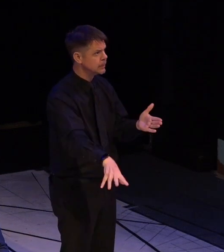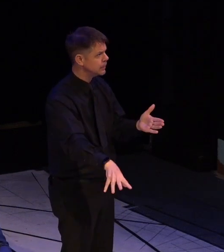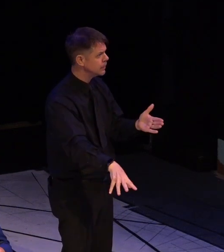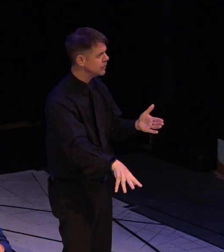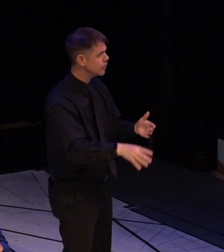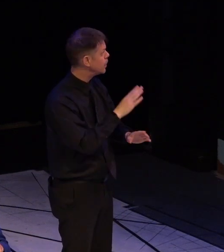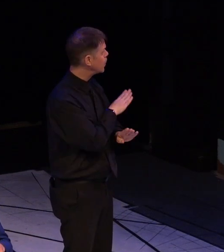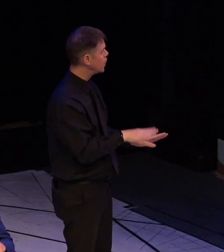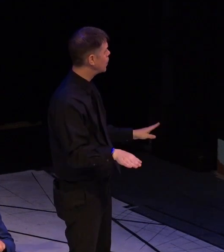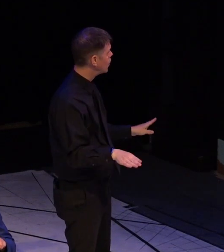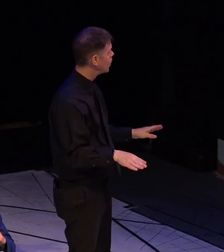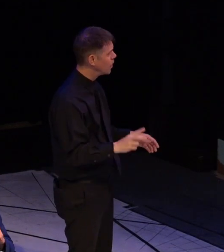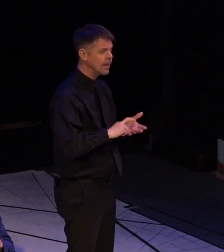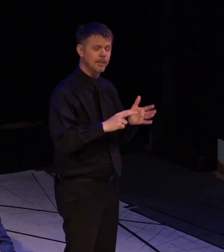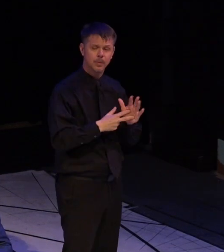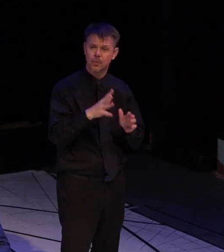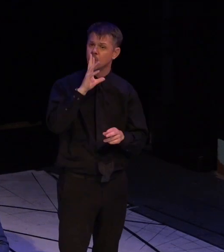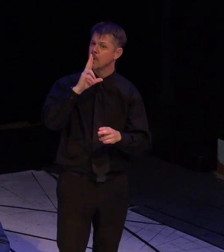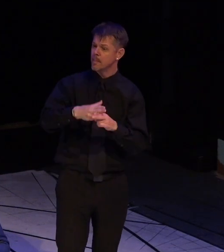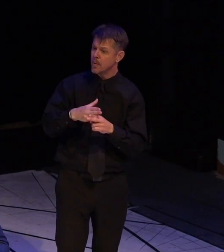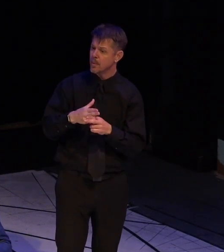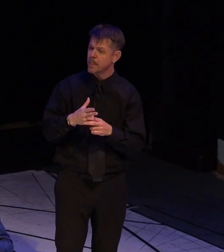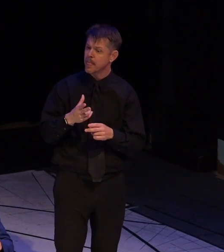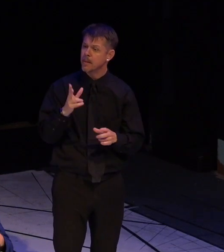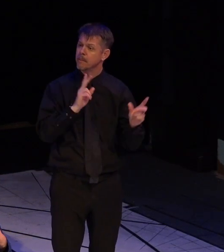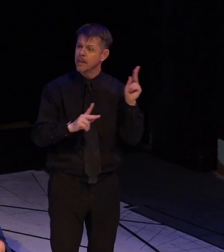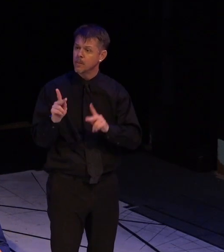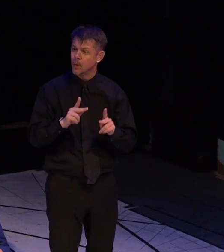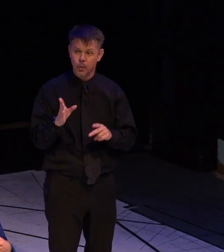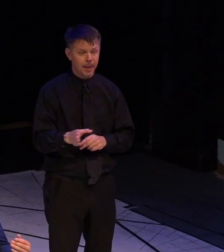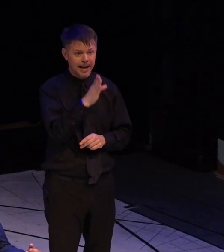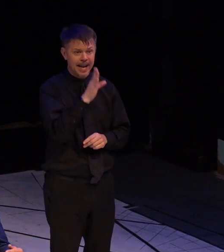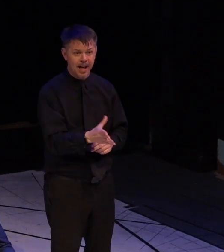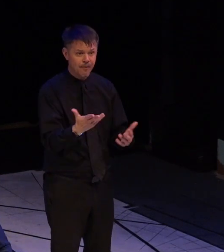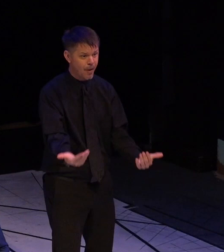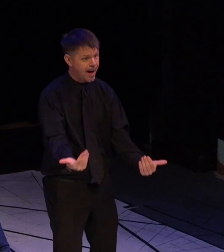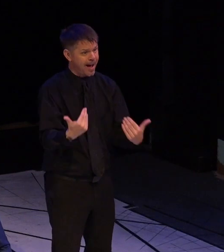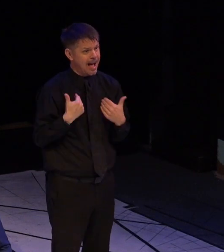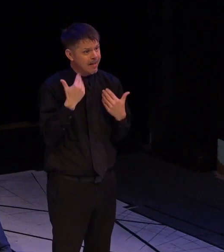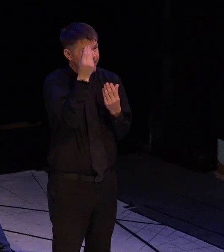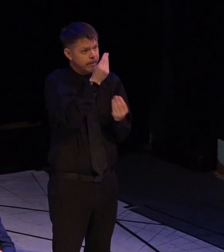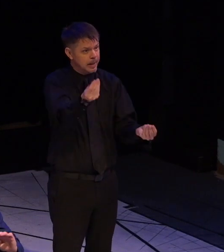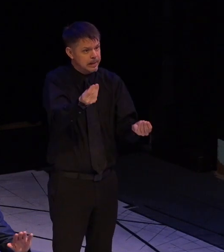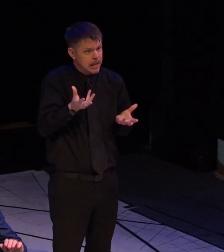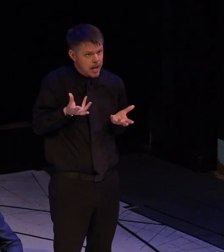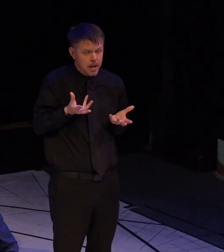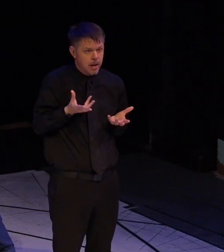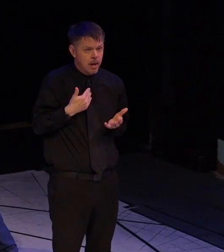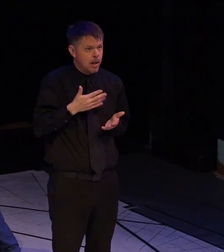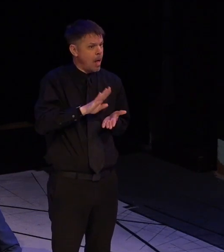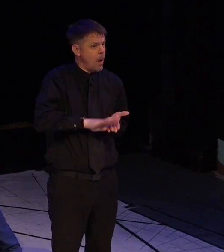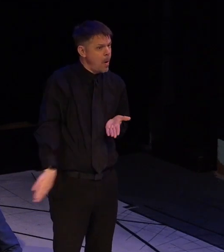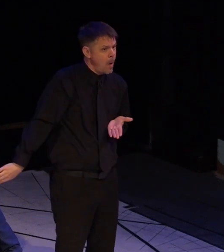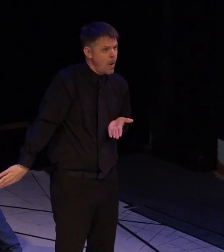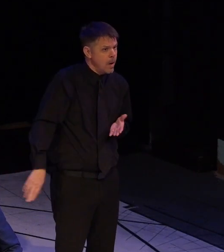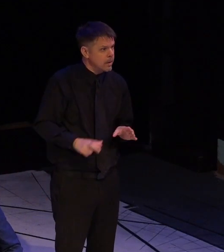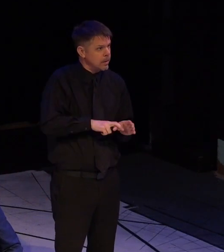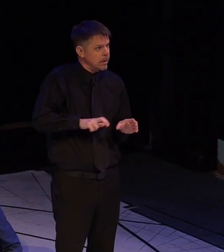We're talking about people who never get this information, who are kept out of these classes.